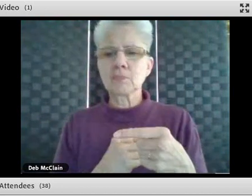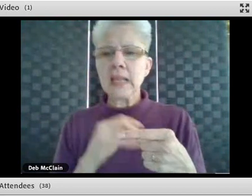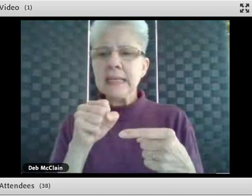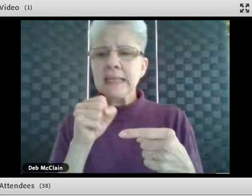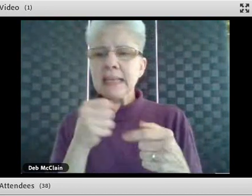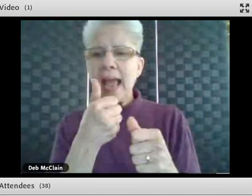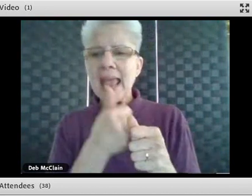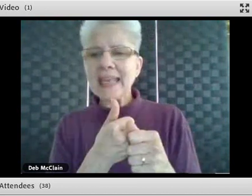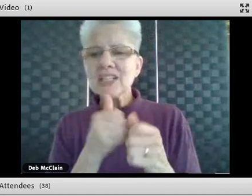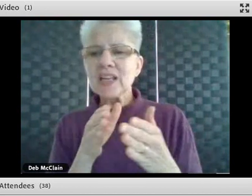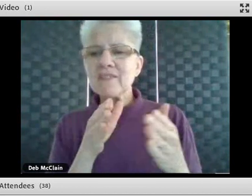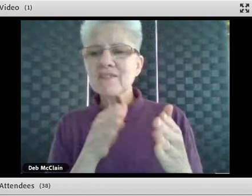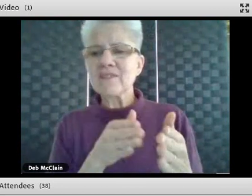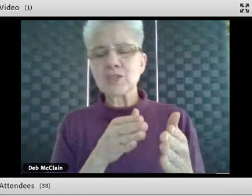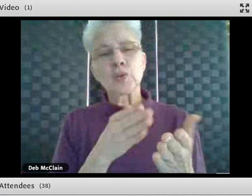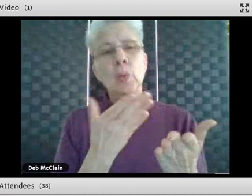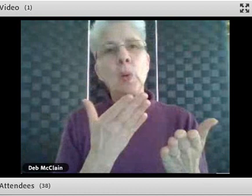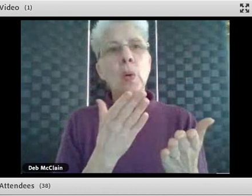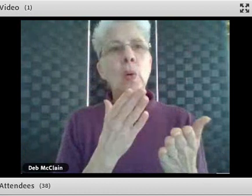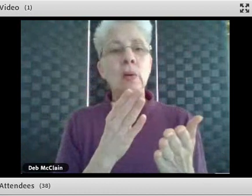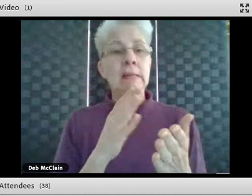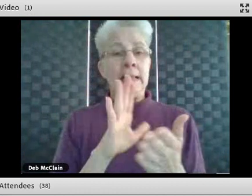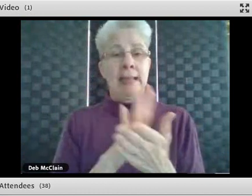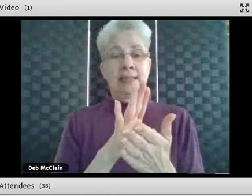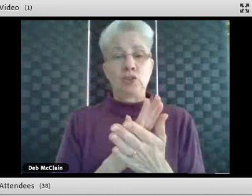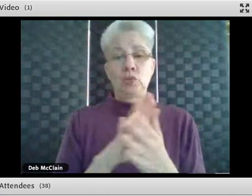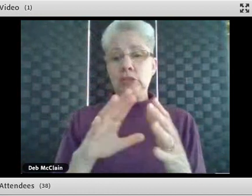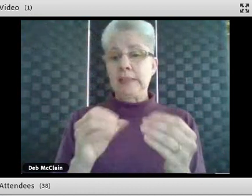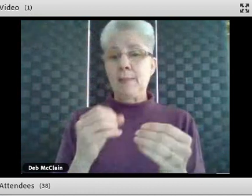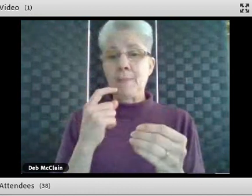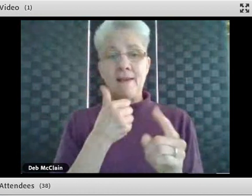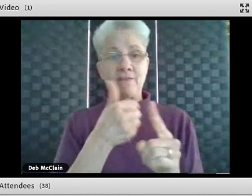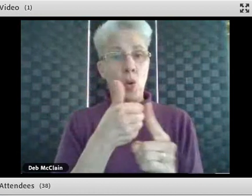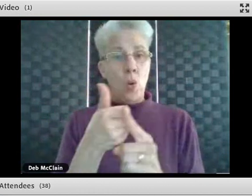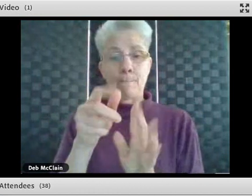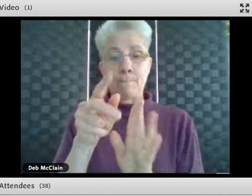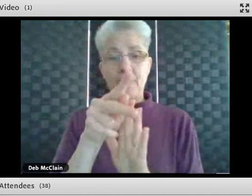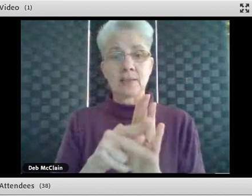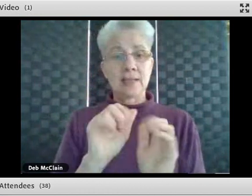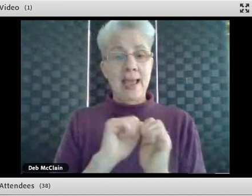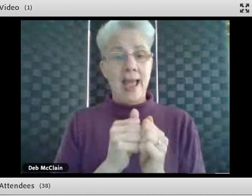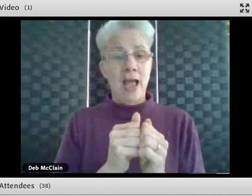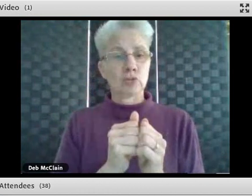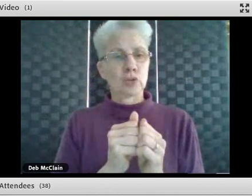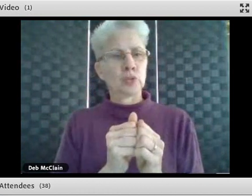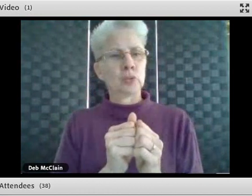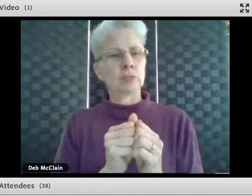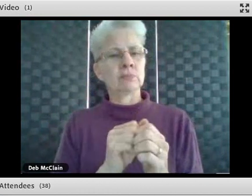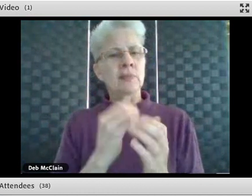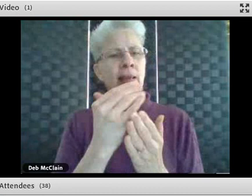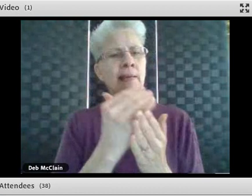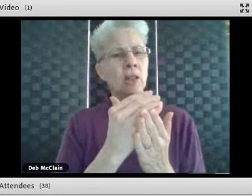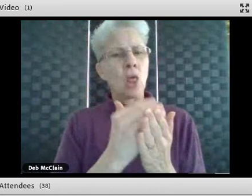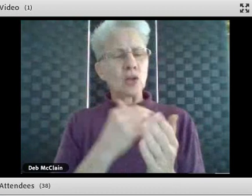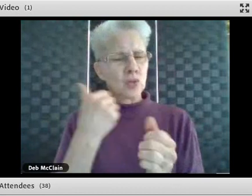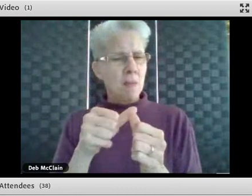Each individual institution may have their own policies on how to approach this, so that's another thing to keep in mind. I'm gonna talk about --